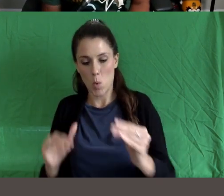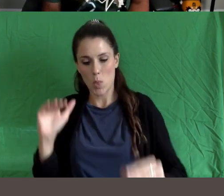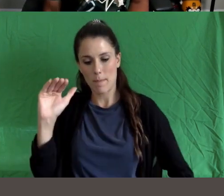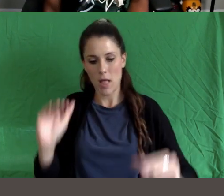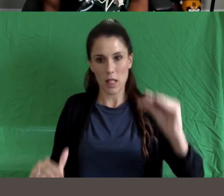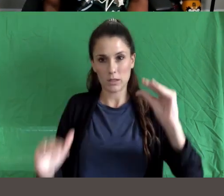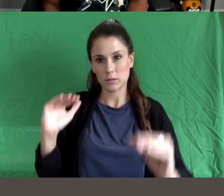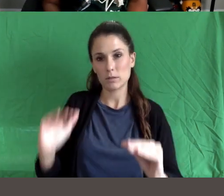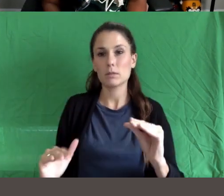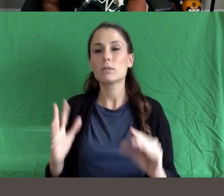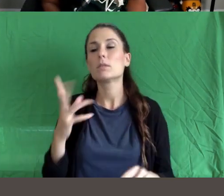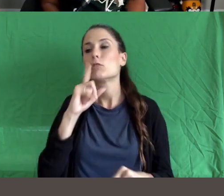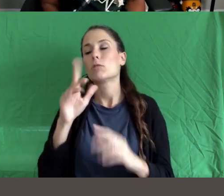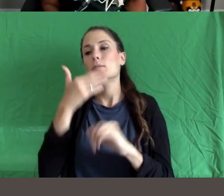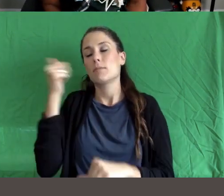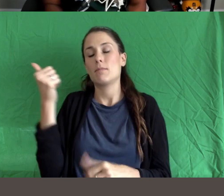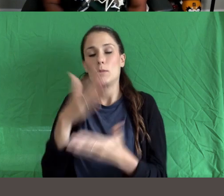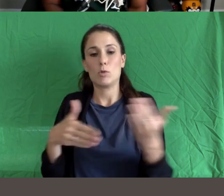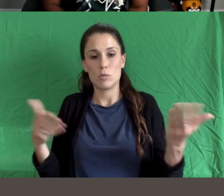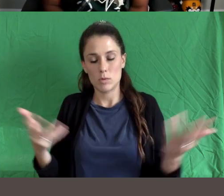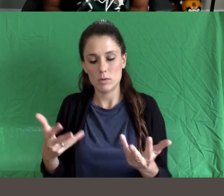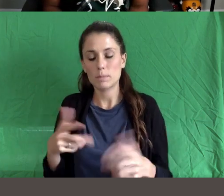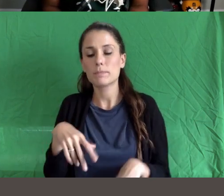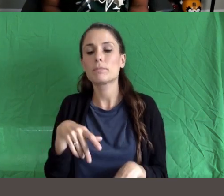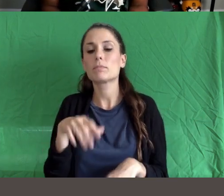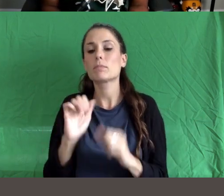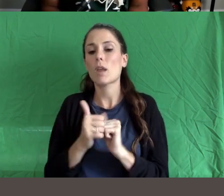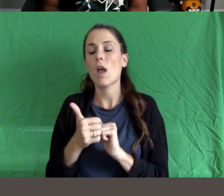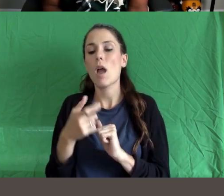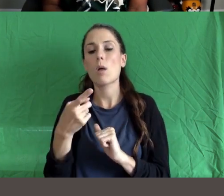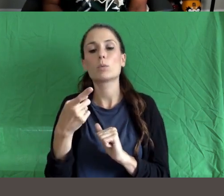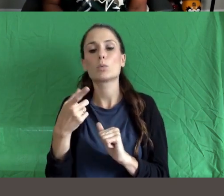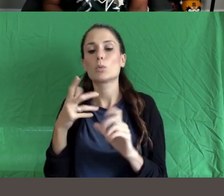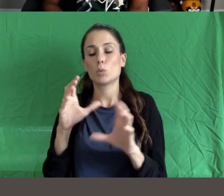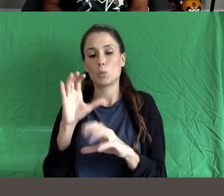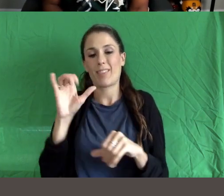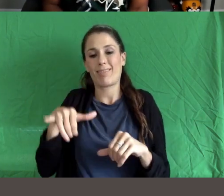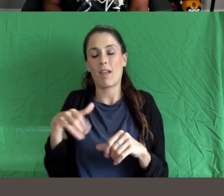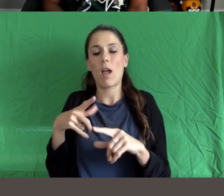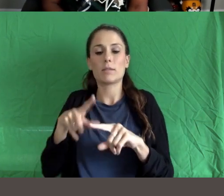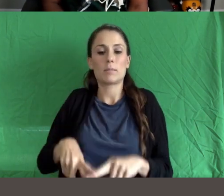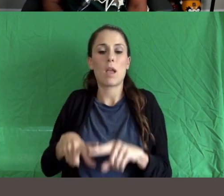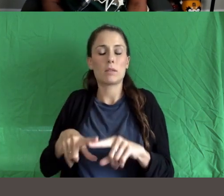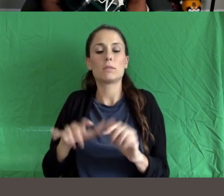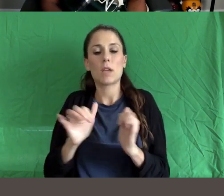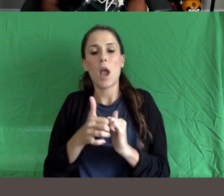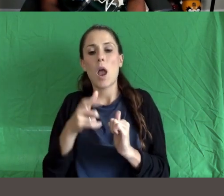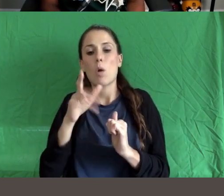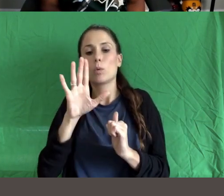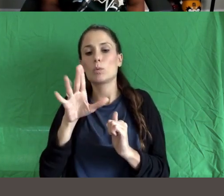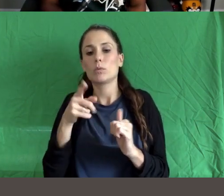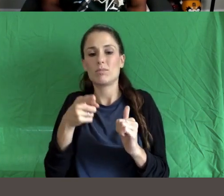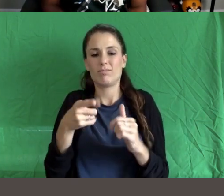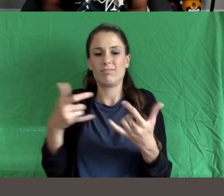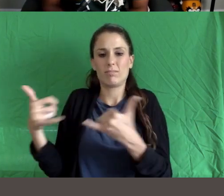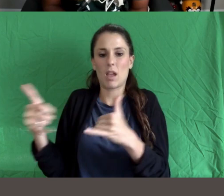And the best part of this is the way that you do this depends on how you're playing the game.